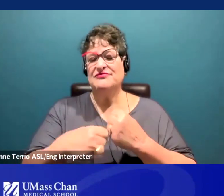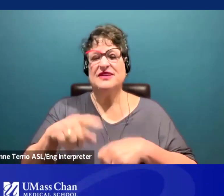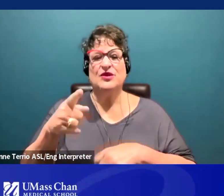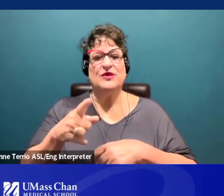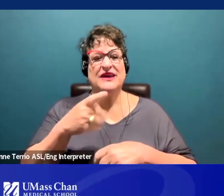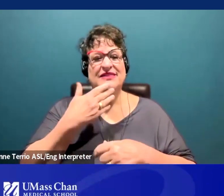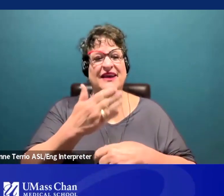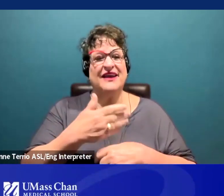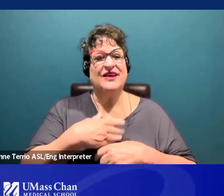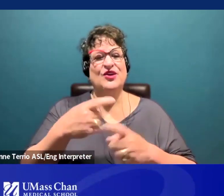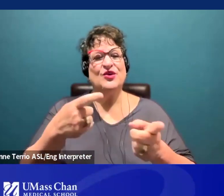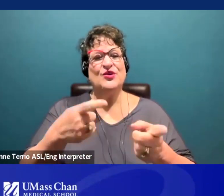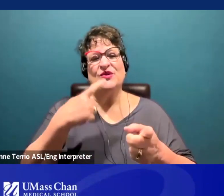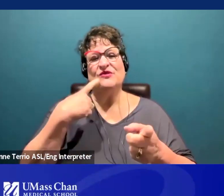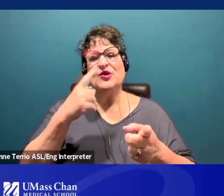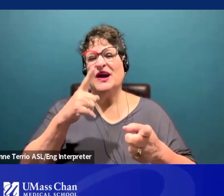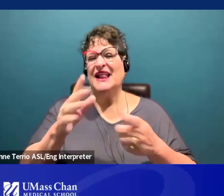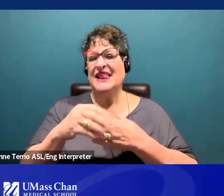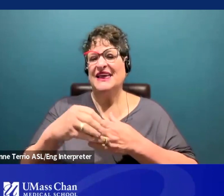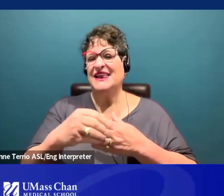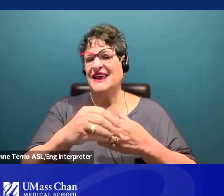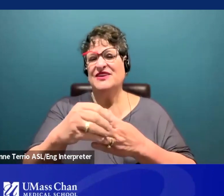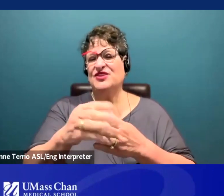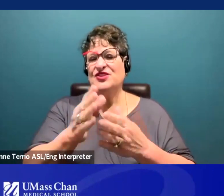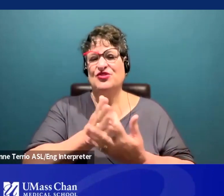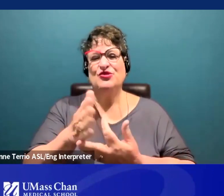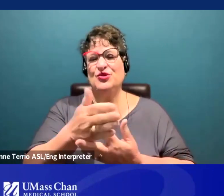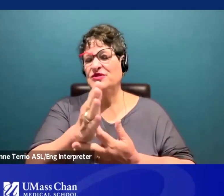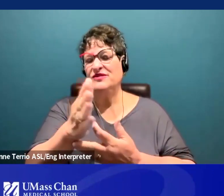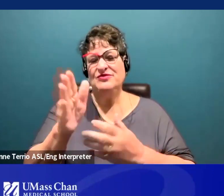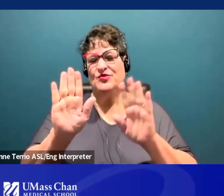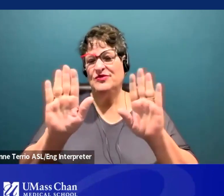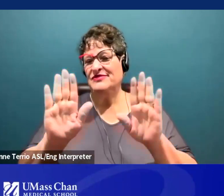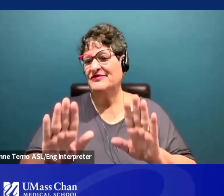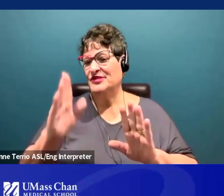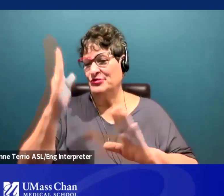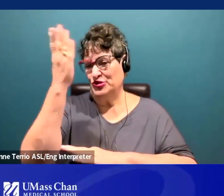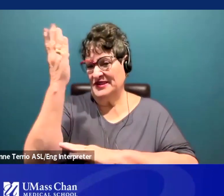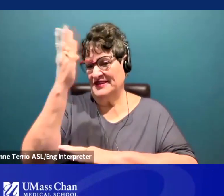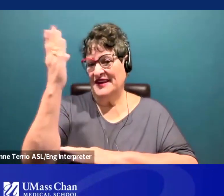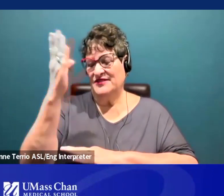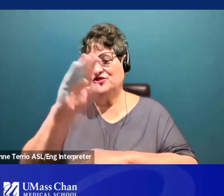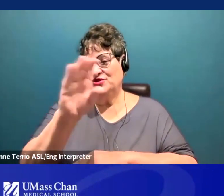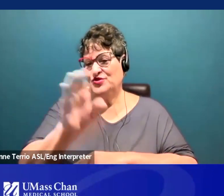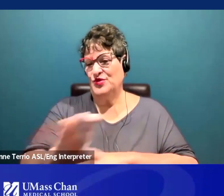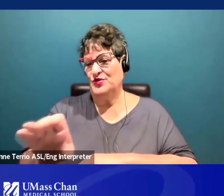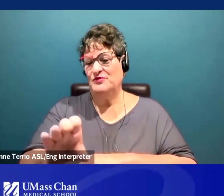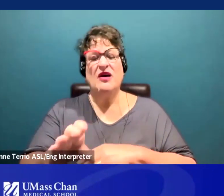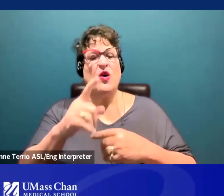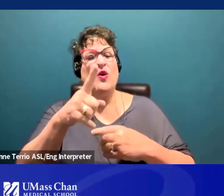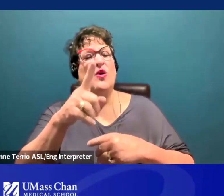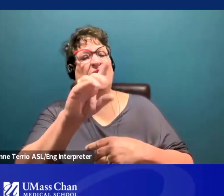through this really terrific presentation. Linda, can I add one more thing very quickly? Sure.